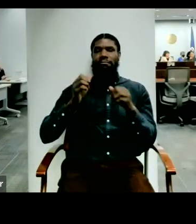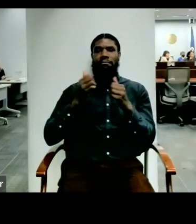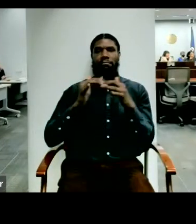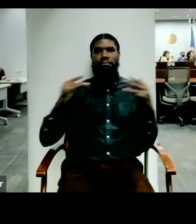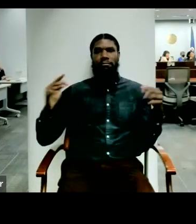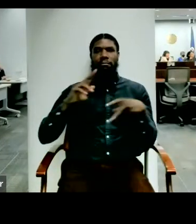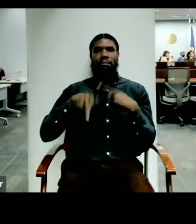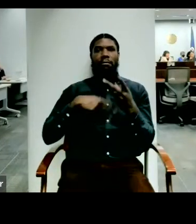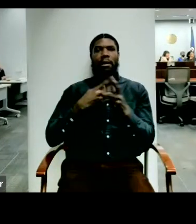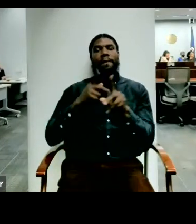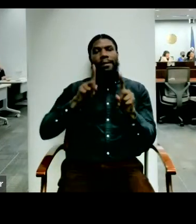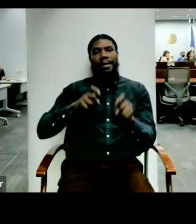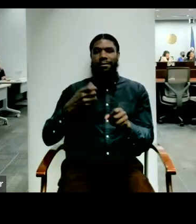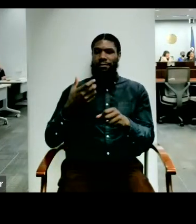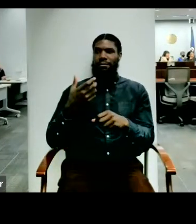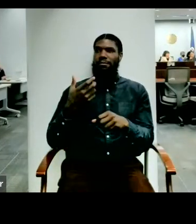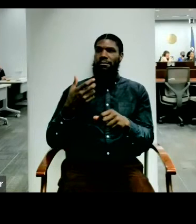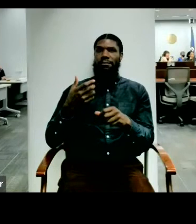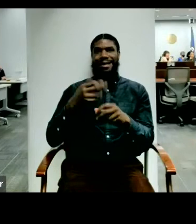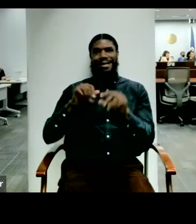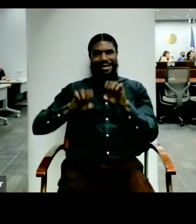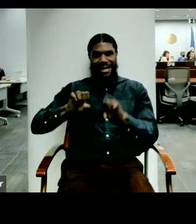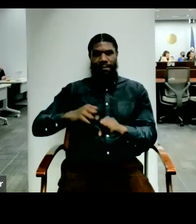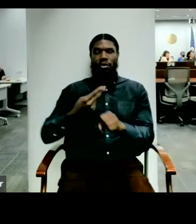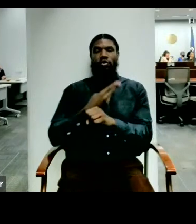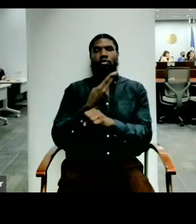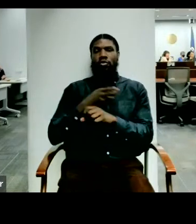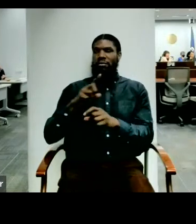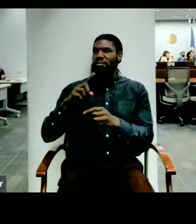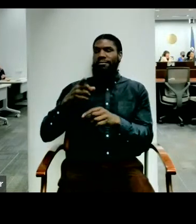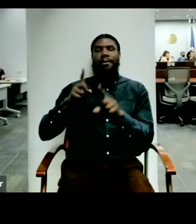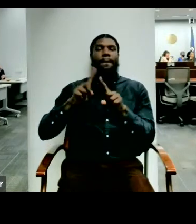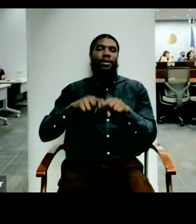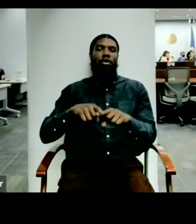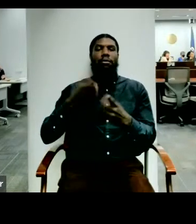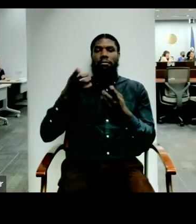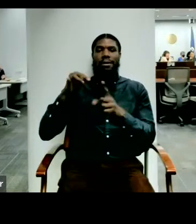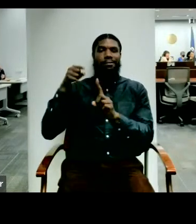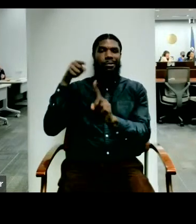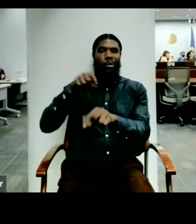in testing being used based on that particular workplace and it is really looking at the skills